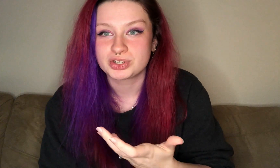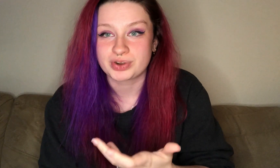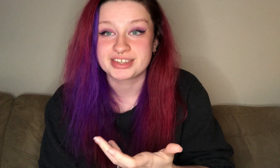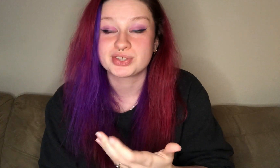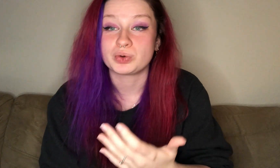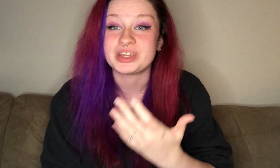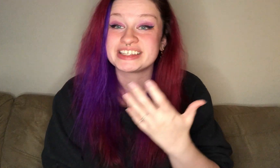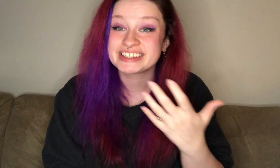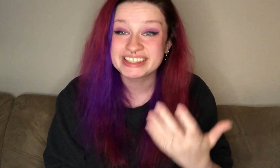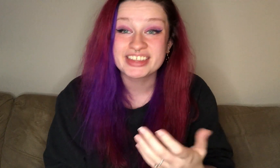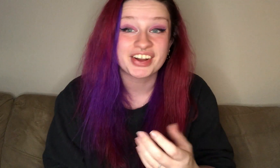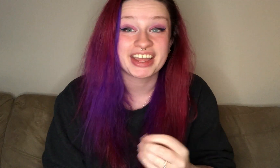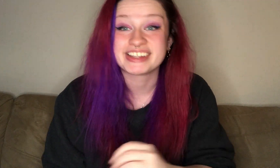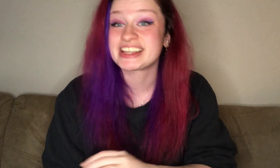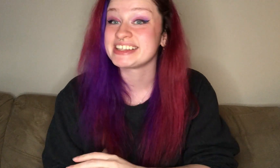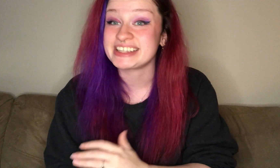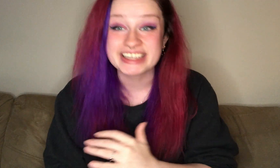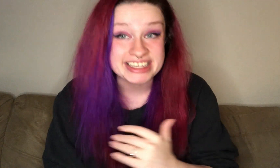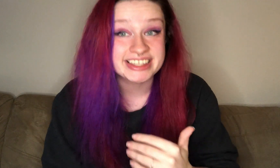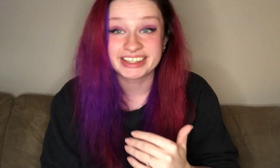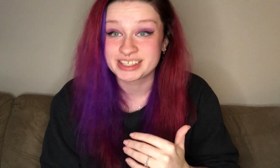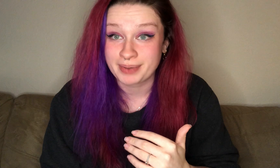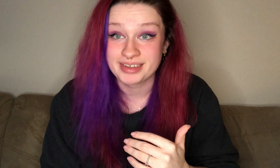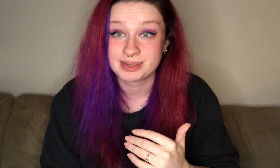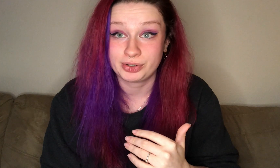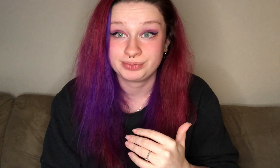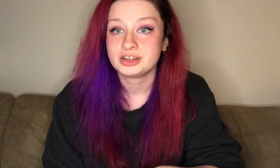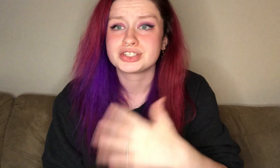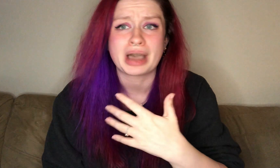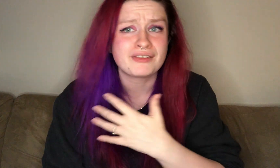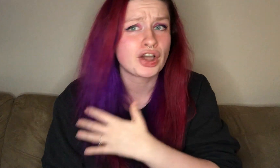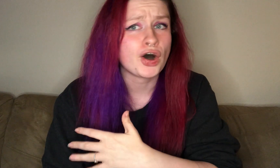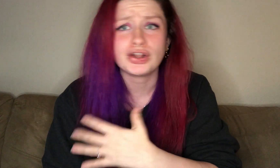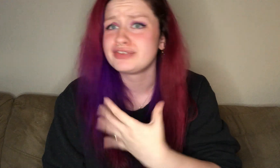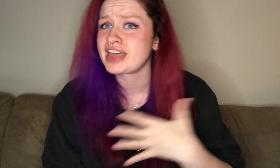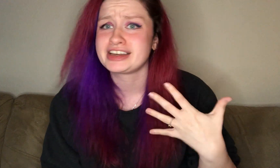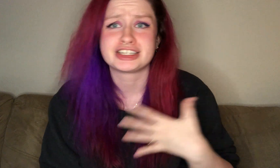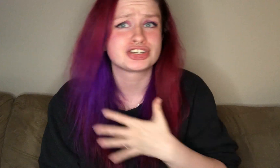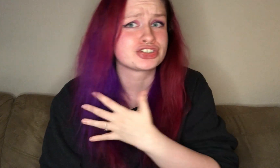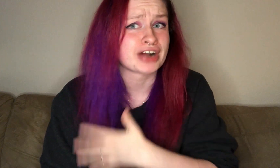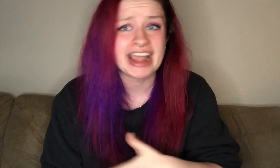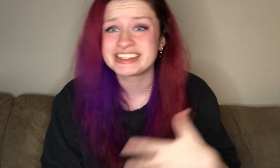dress so that we can see their hands as easily as possible so having all of that distracting